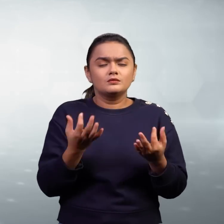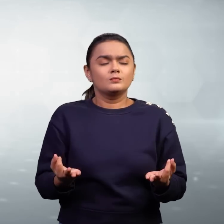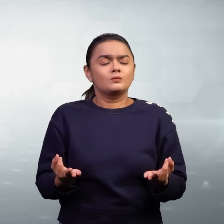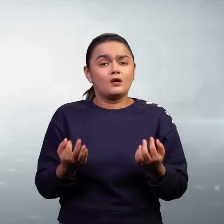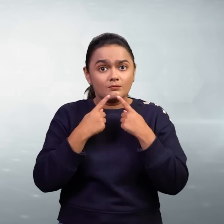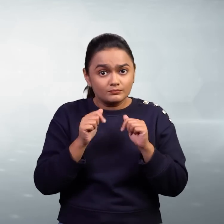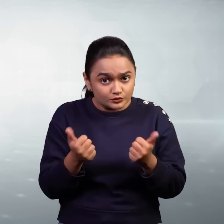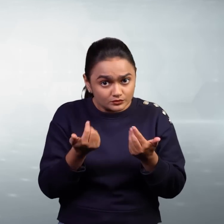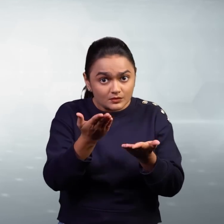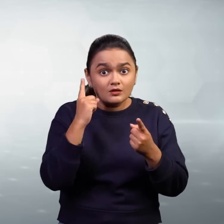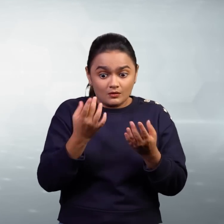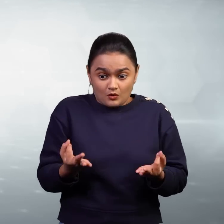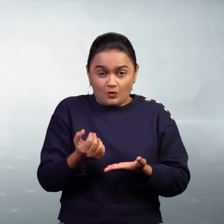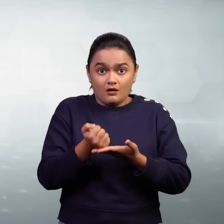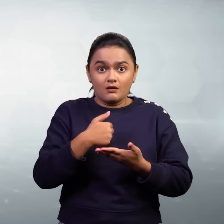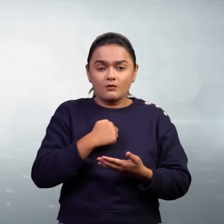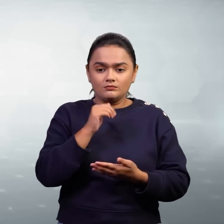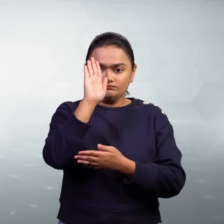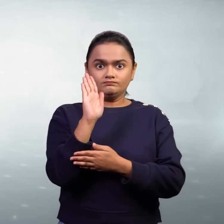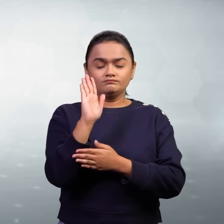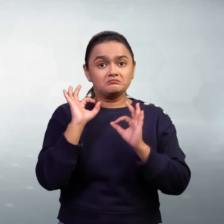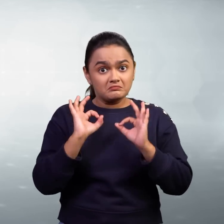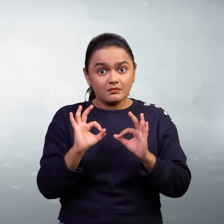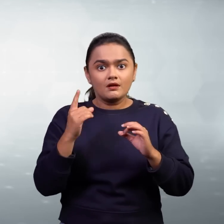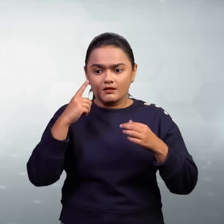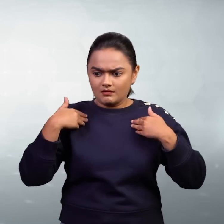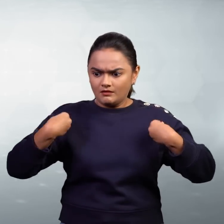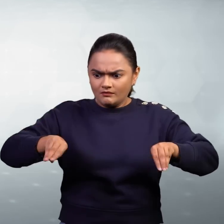You can also do yoga as it helps improve your posture and joint flexibility.